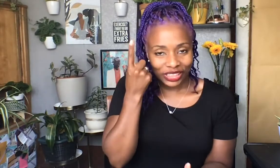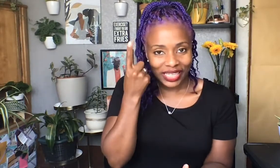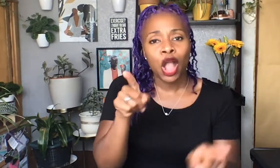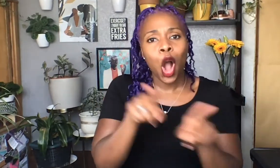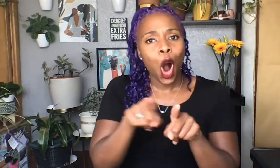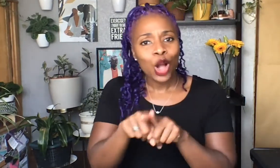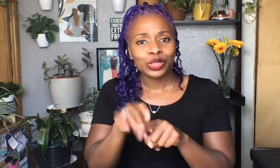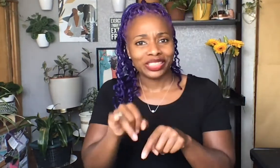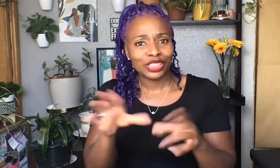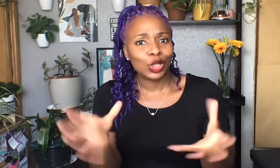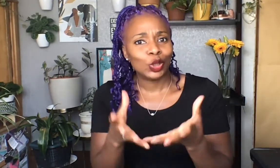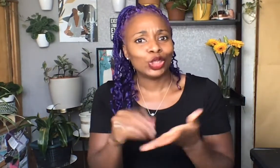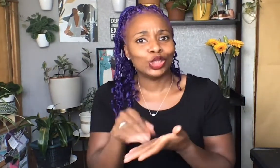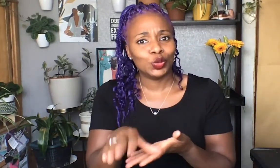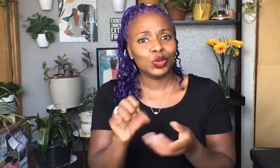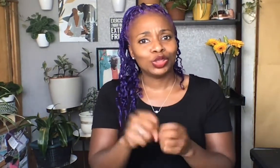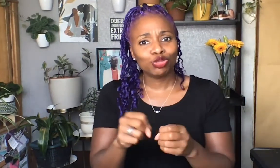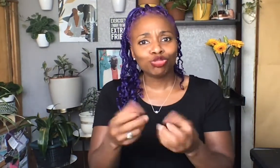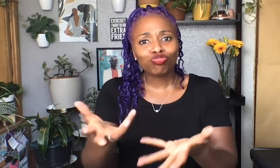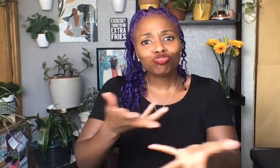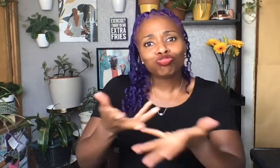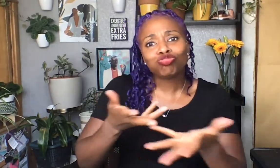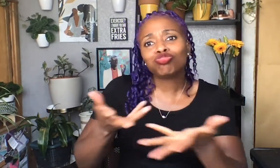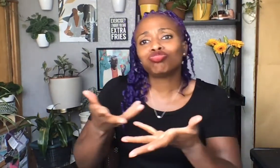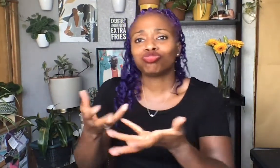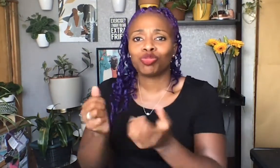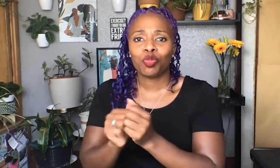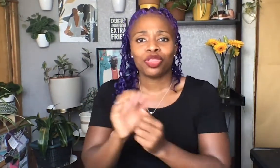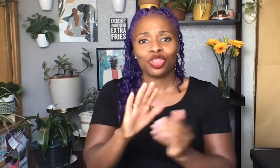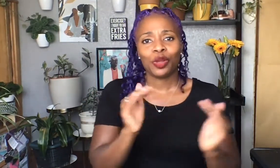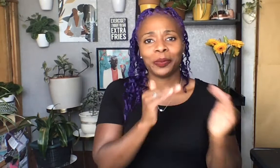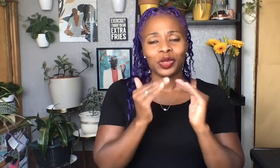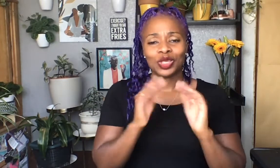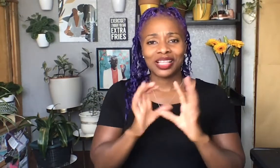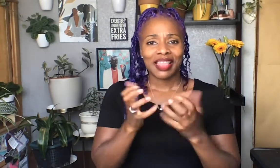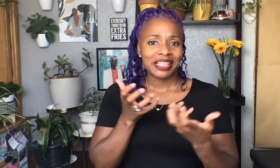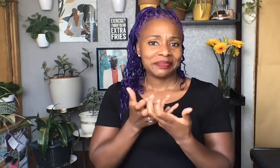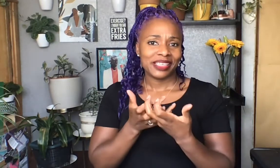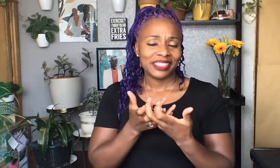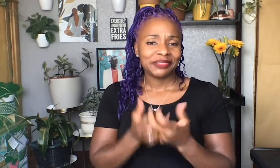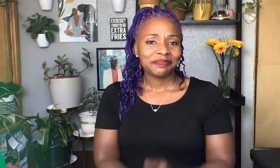and also their engagement with their peers and classmates.